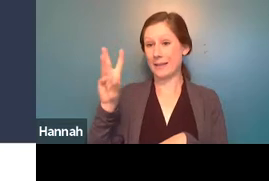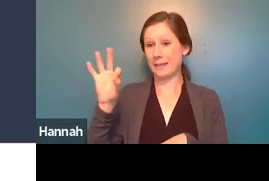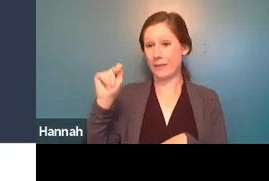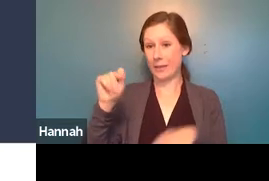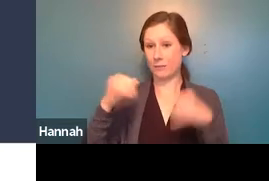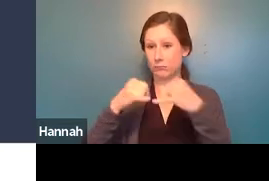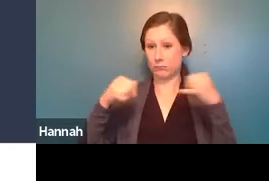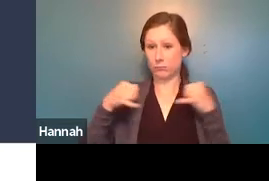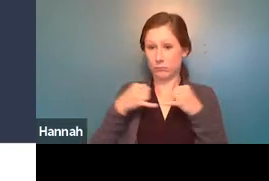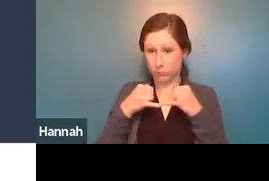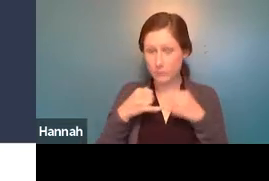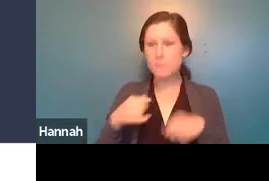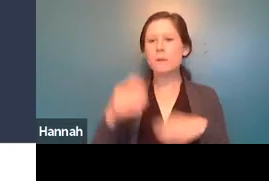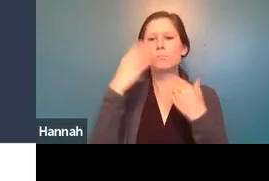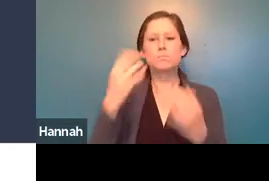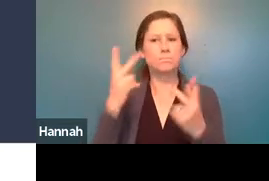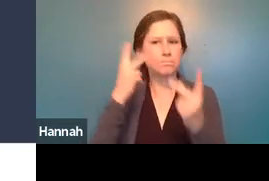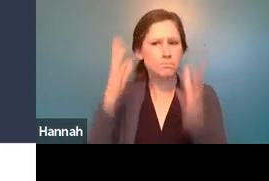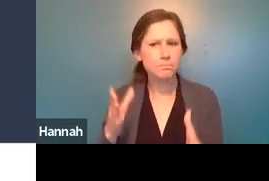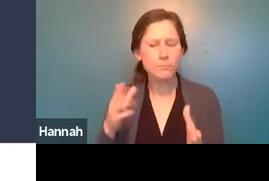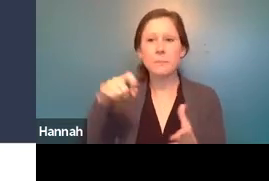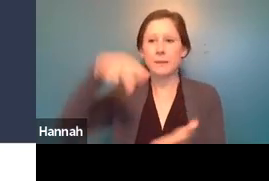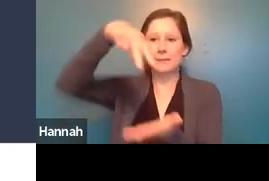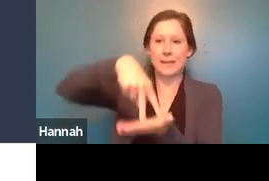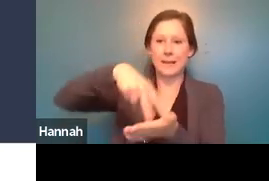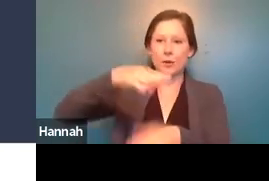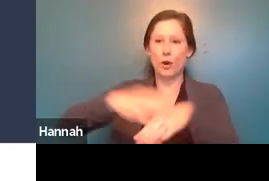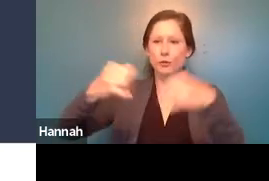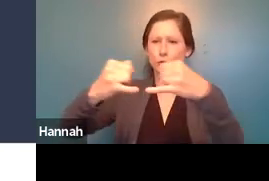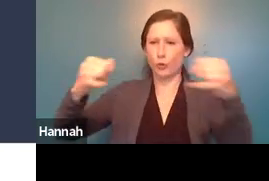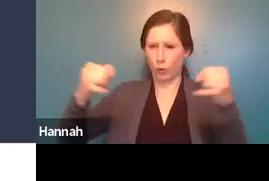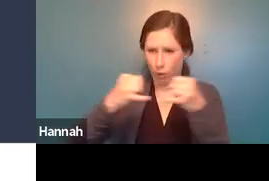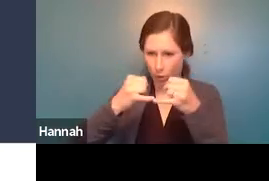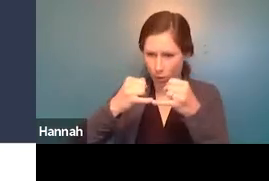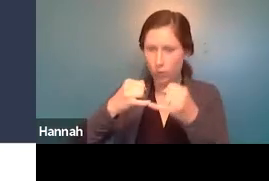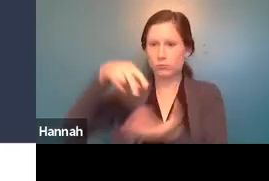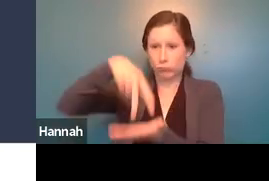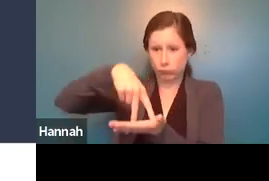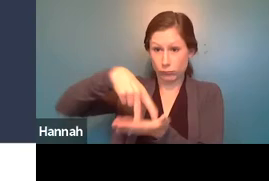you need to stand away from the touch pool until a circle opens so that we can keep that space between.